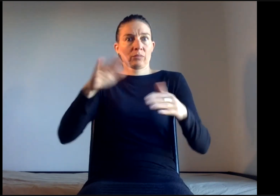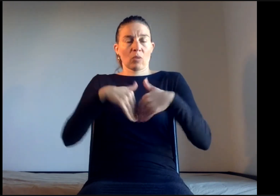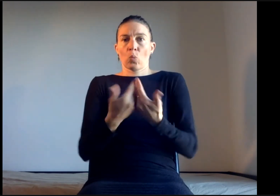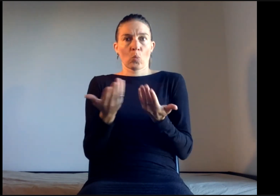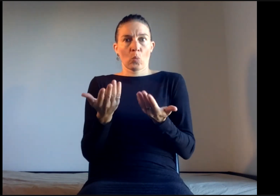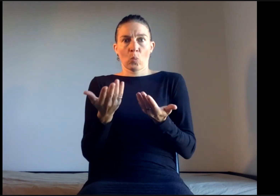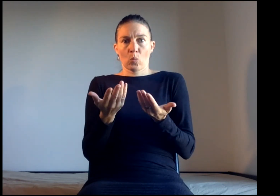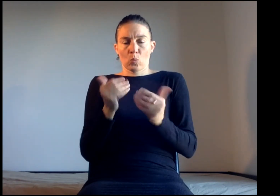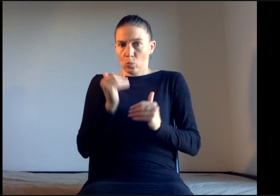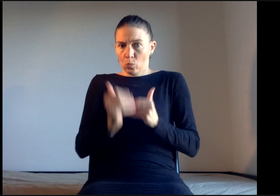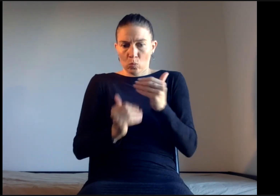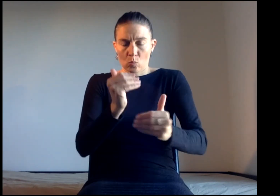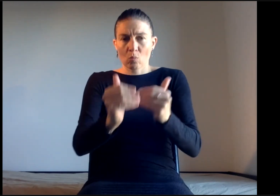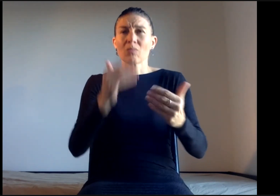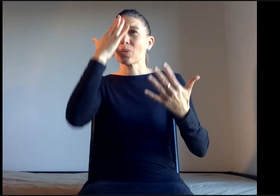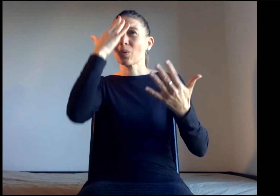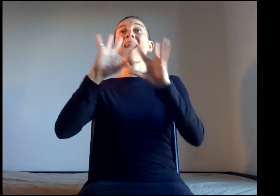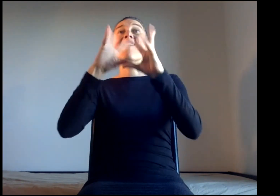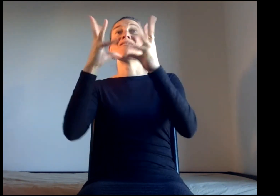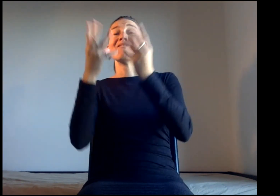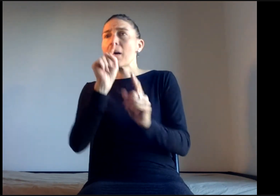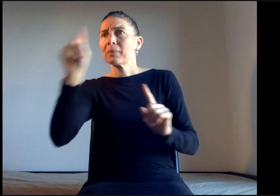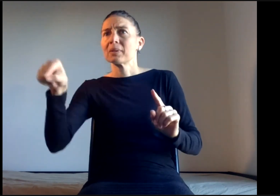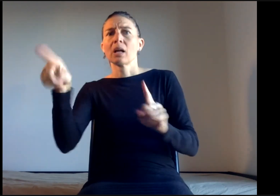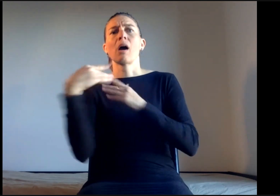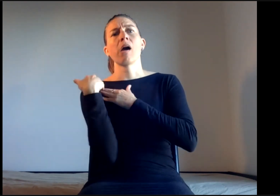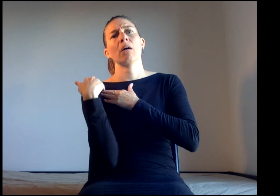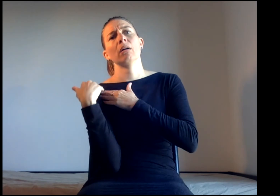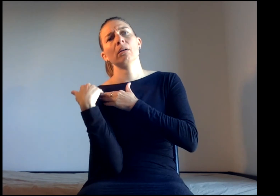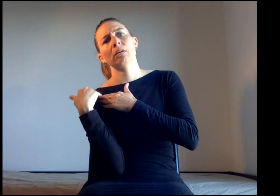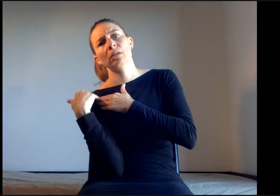using the community-based services so still at this point